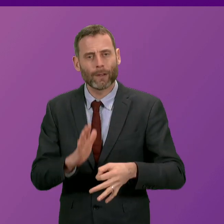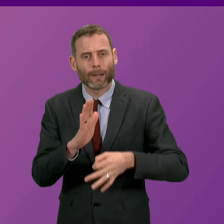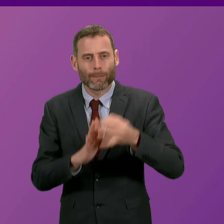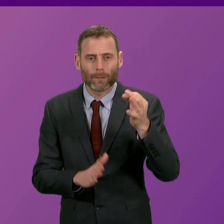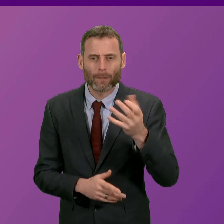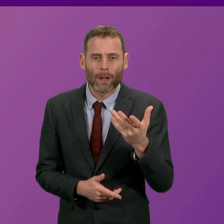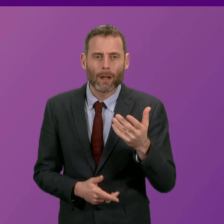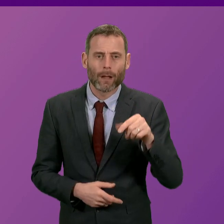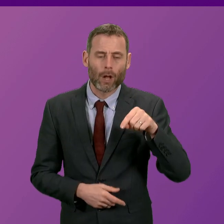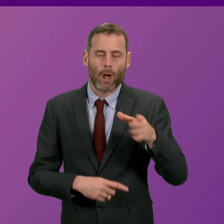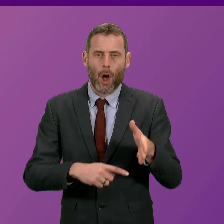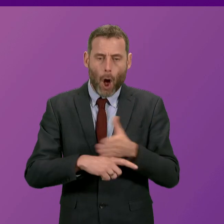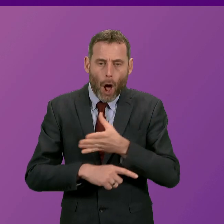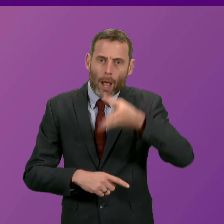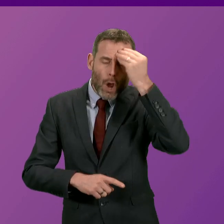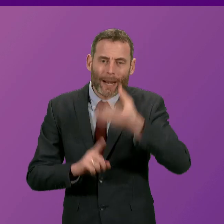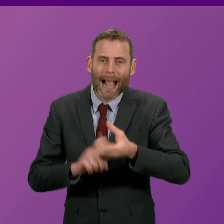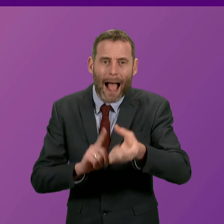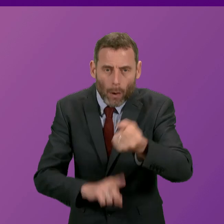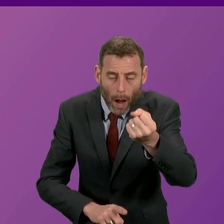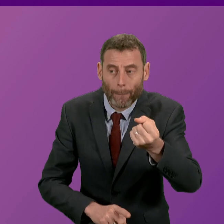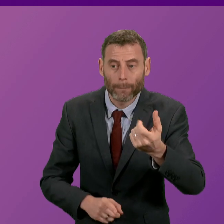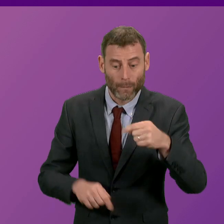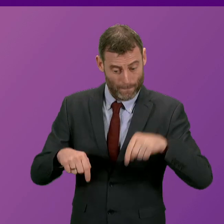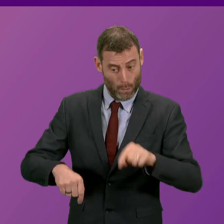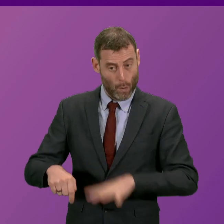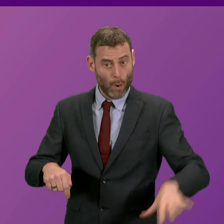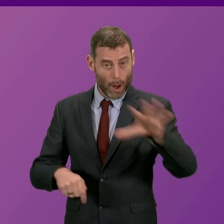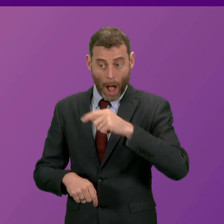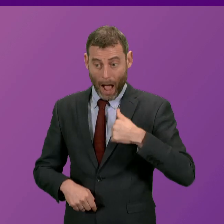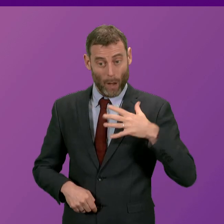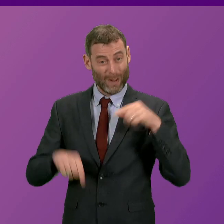to build on that, but it will happen only if Mr Sarwar and his colleagues support